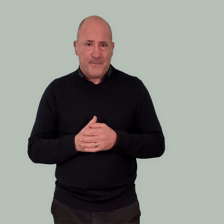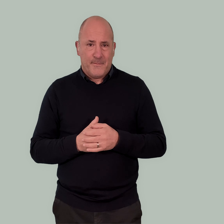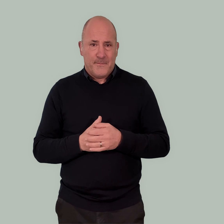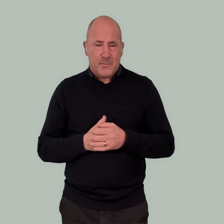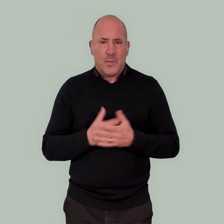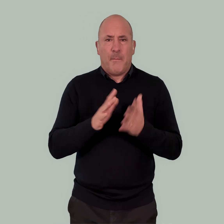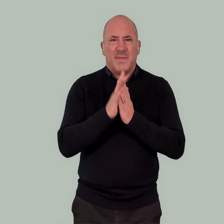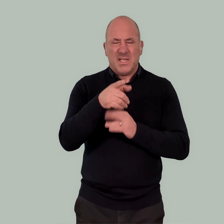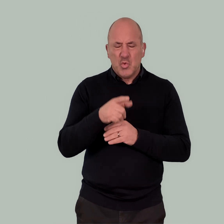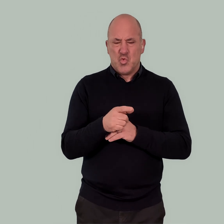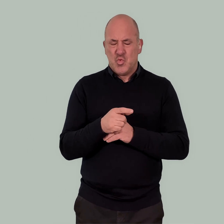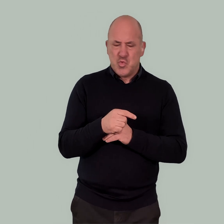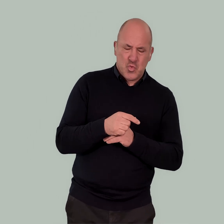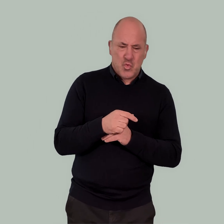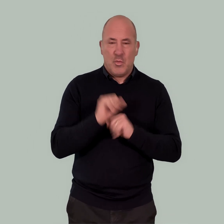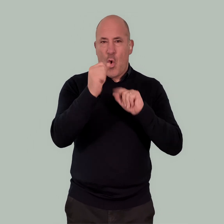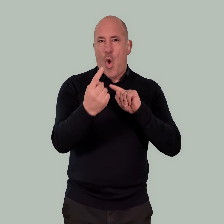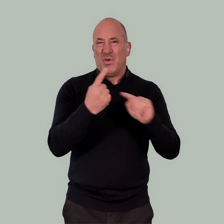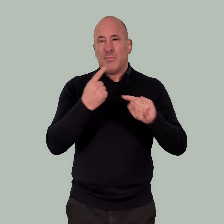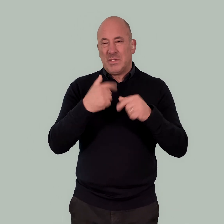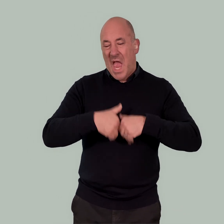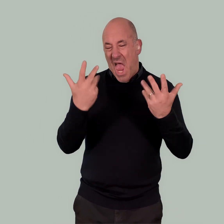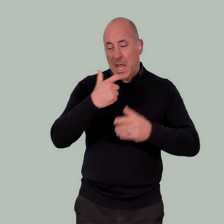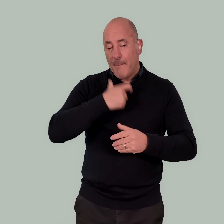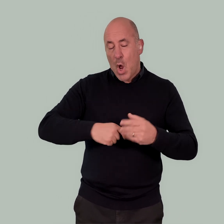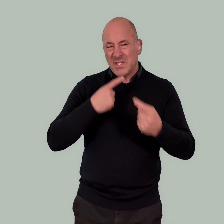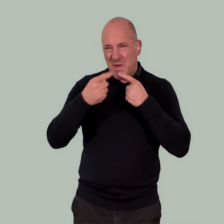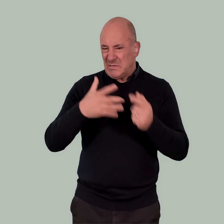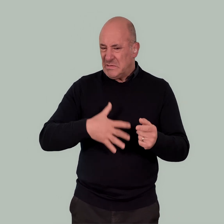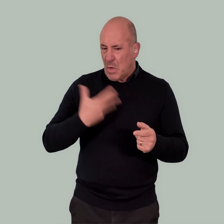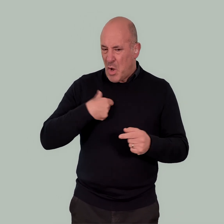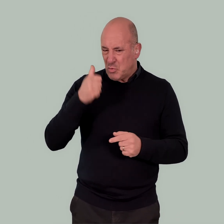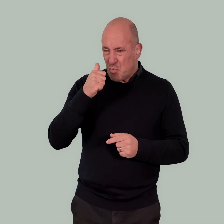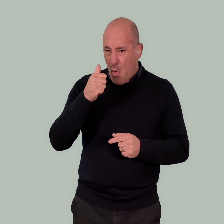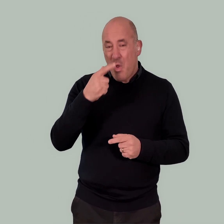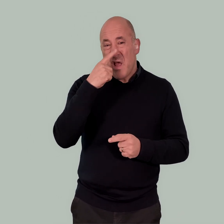You can leave out personal information from your response entirely